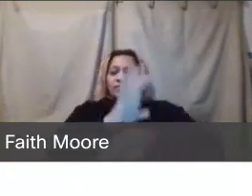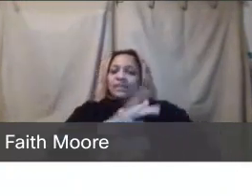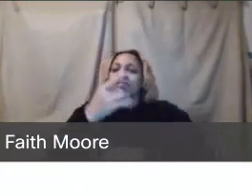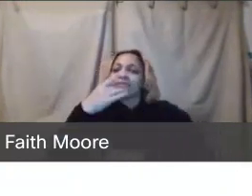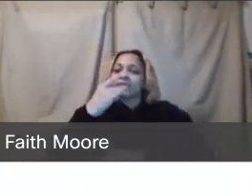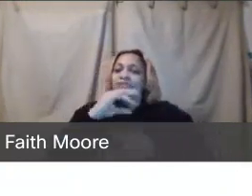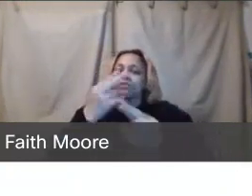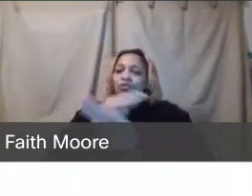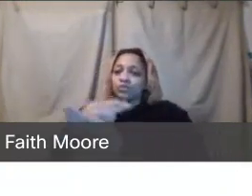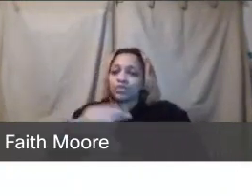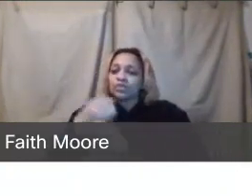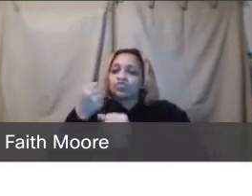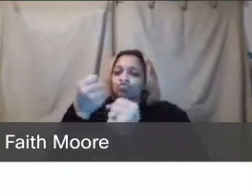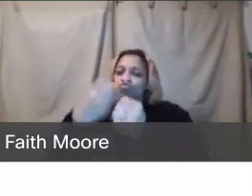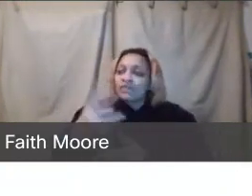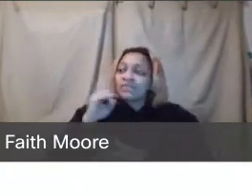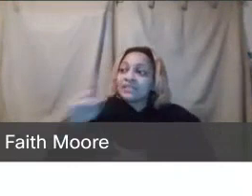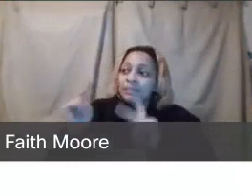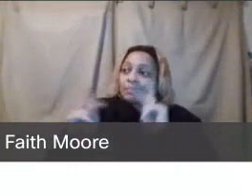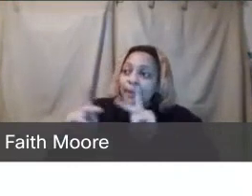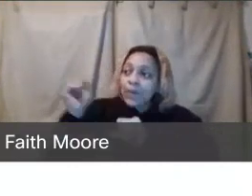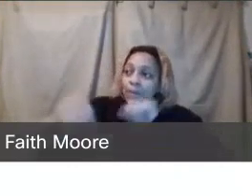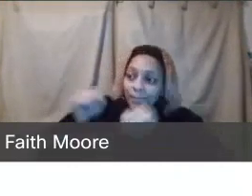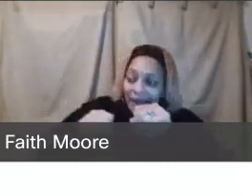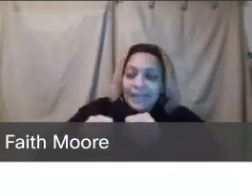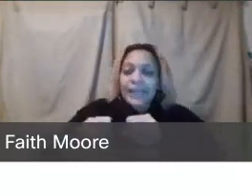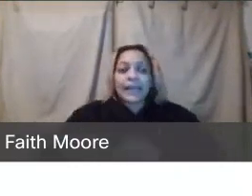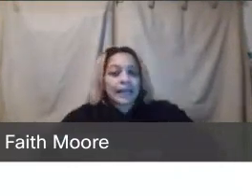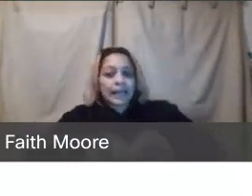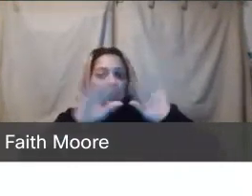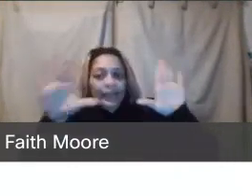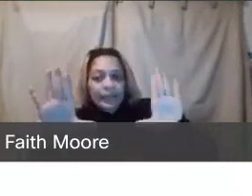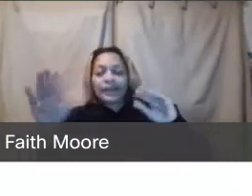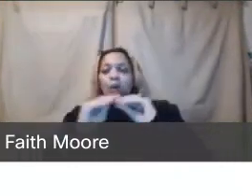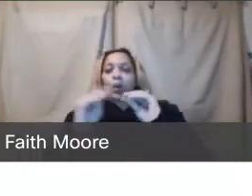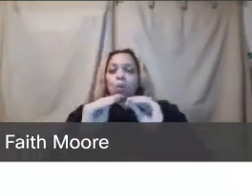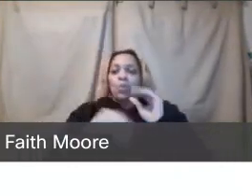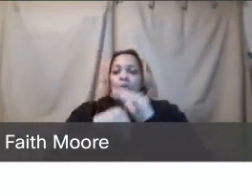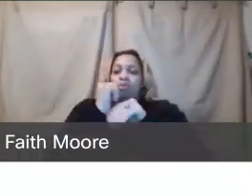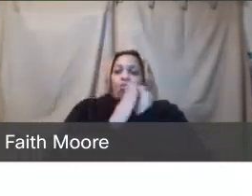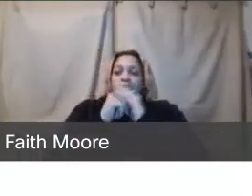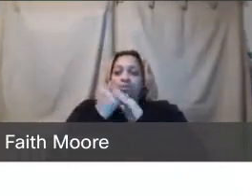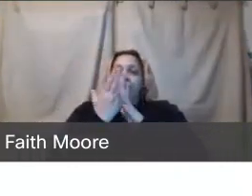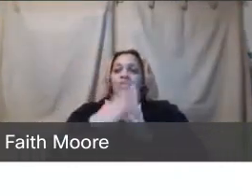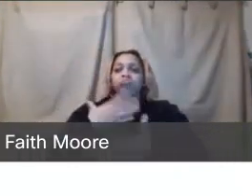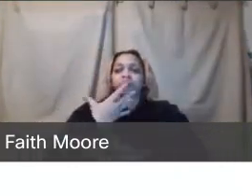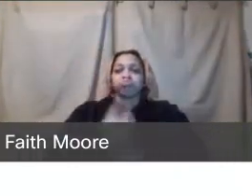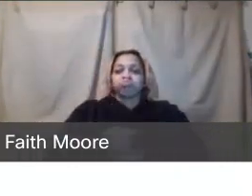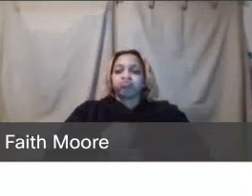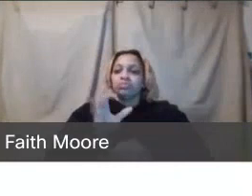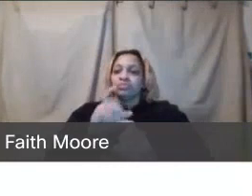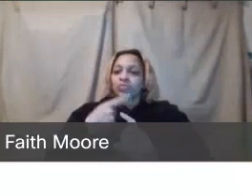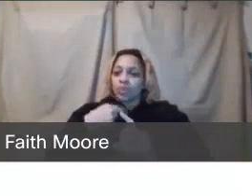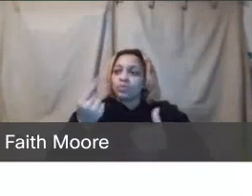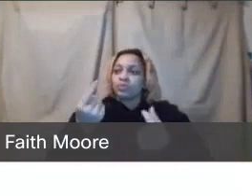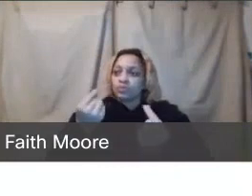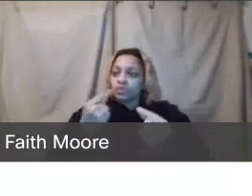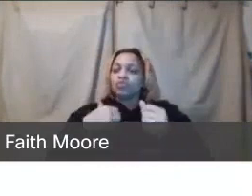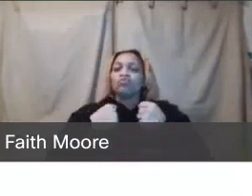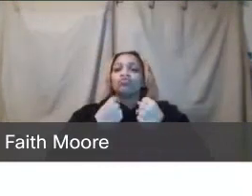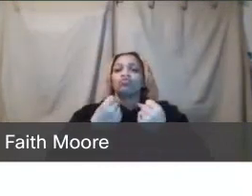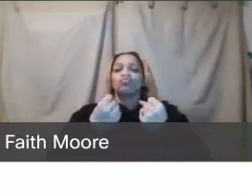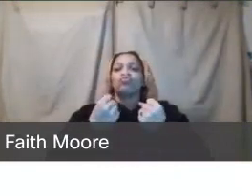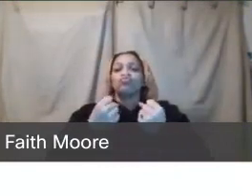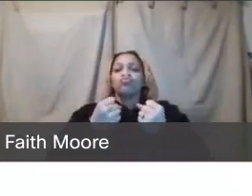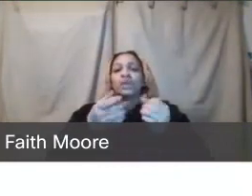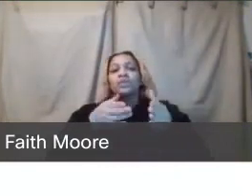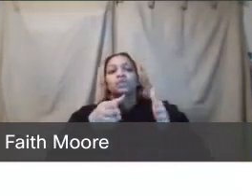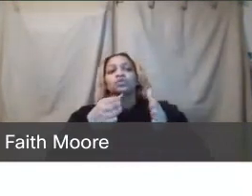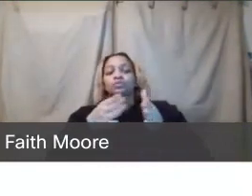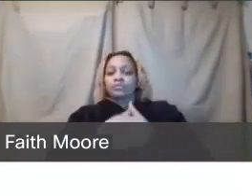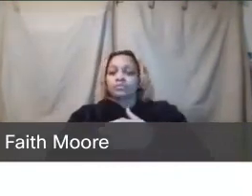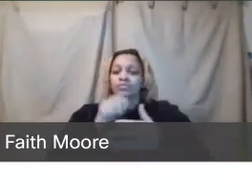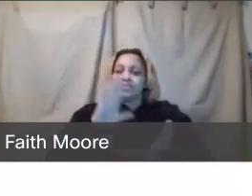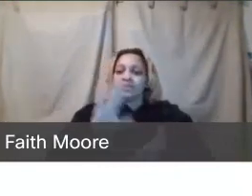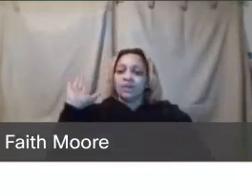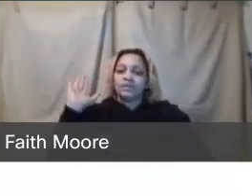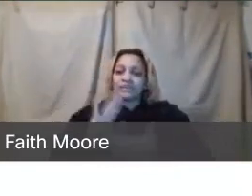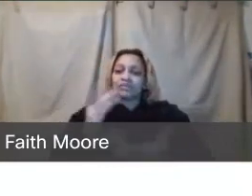See, people walking and biking more clearly they feel more comfortable and assured about what they're supposed to do other traveling along the streets. And the downstream impact of that is that protected.